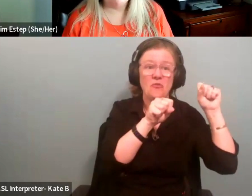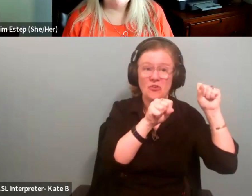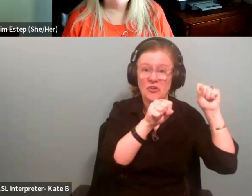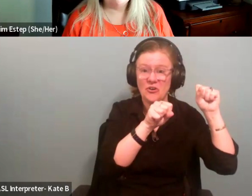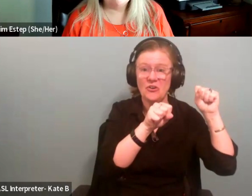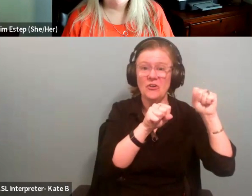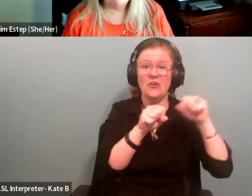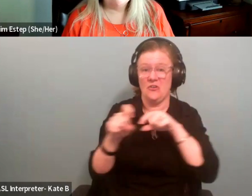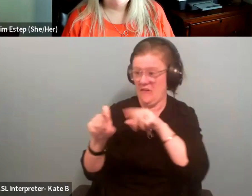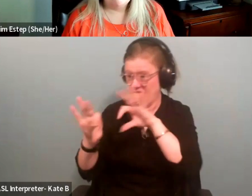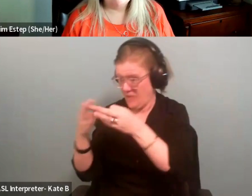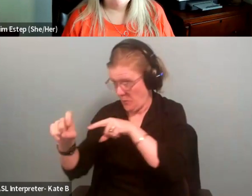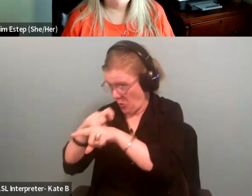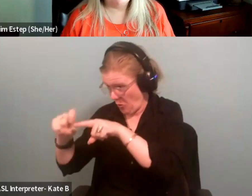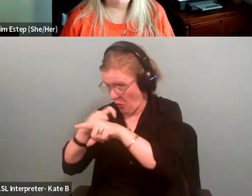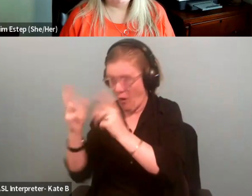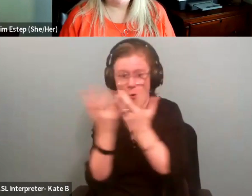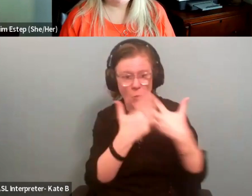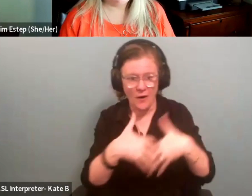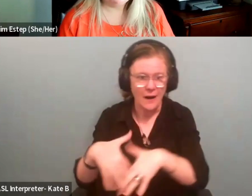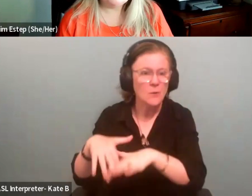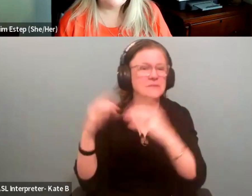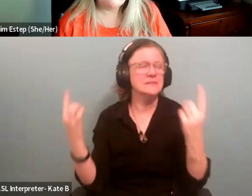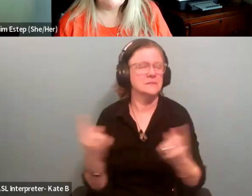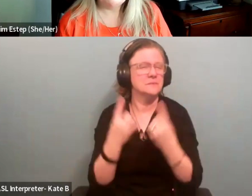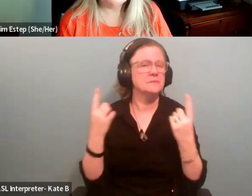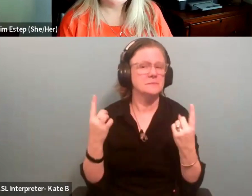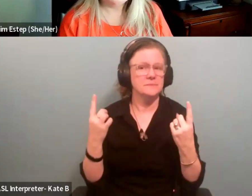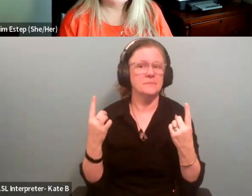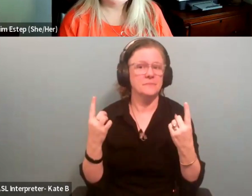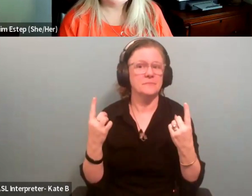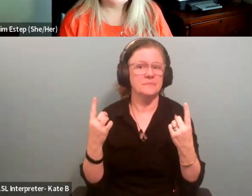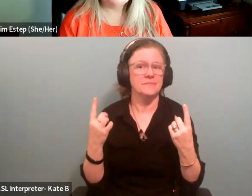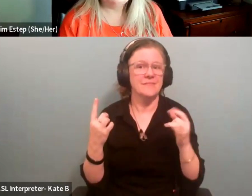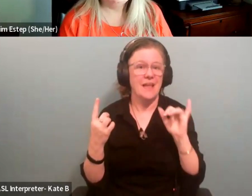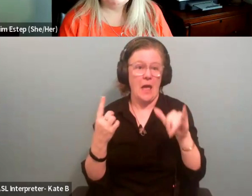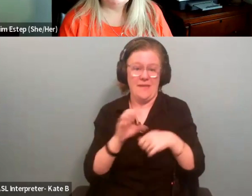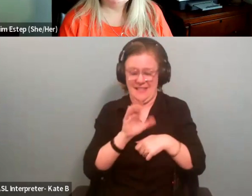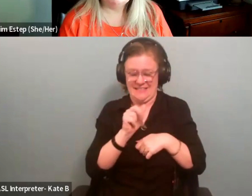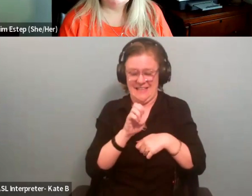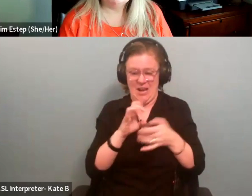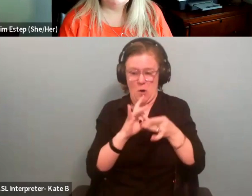to try to make that work. And that really happened in a care management organization. So they